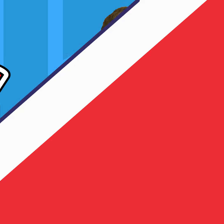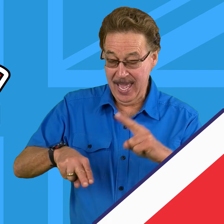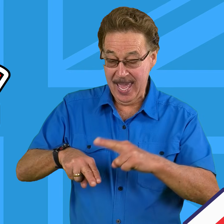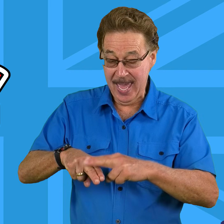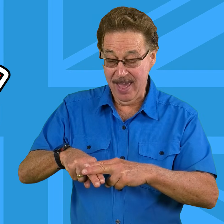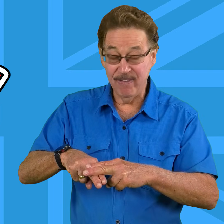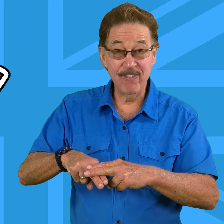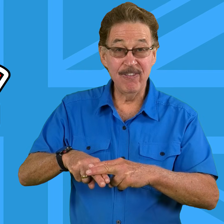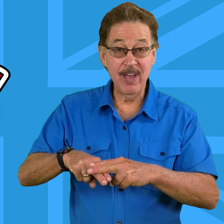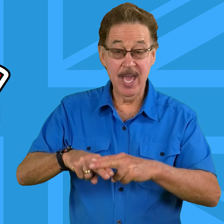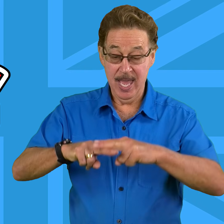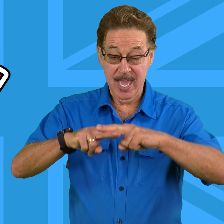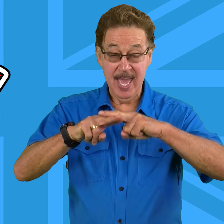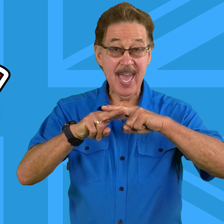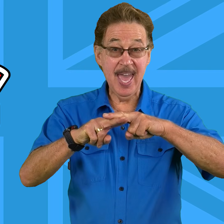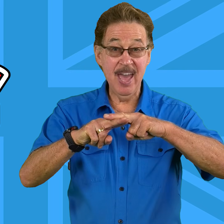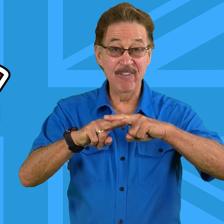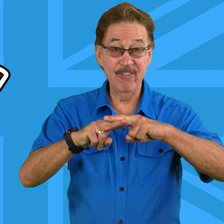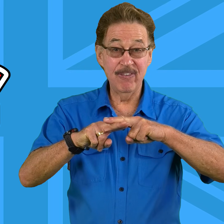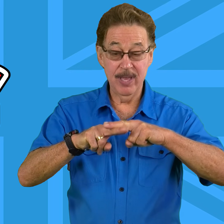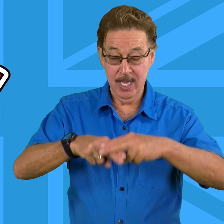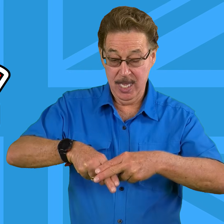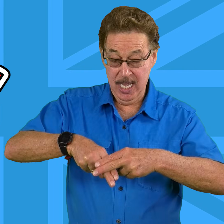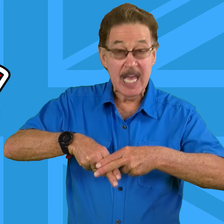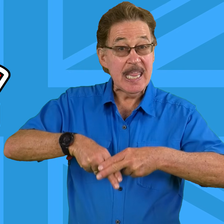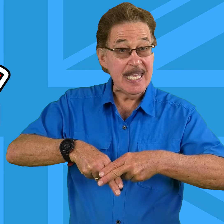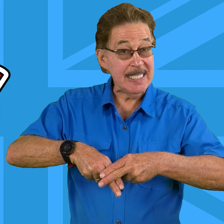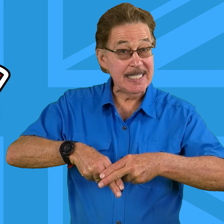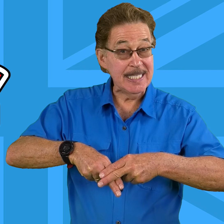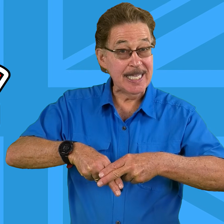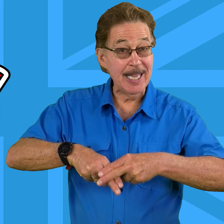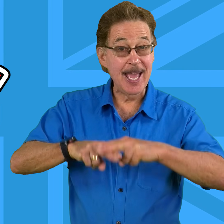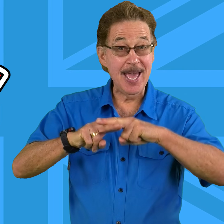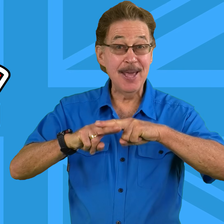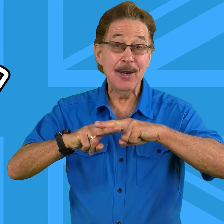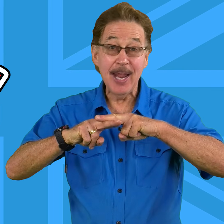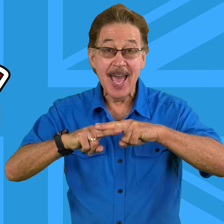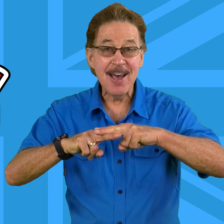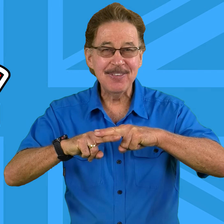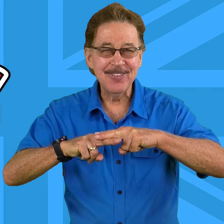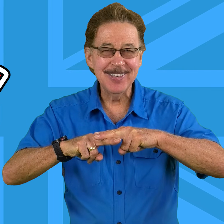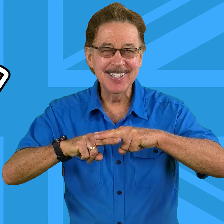F, f, this is the letter f